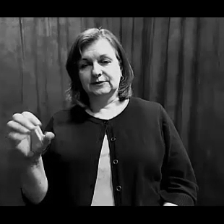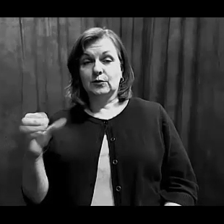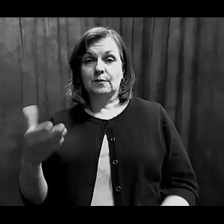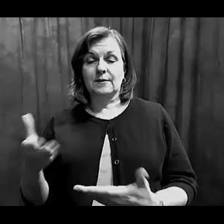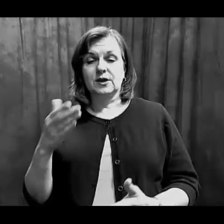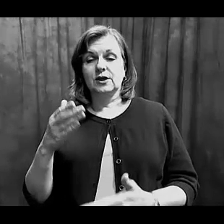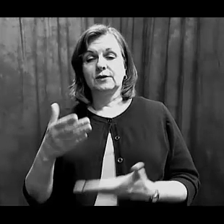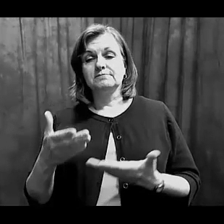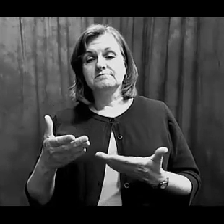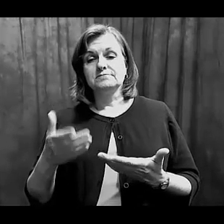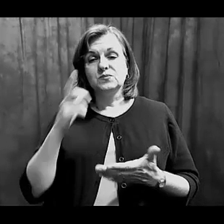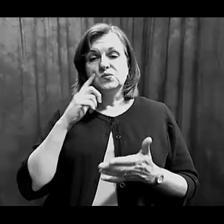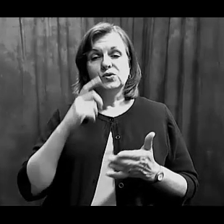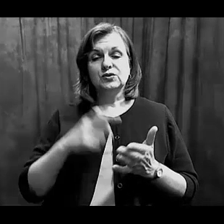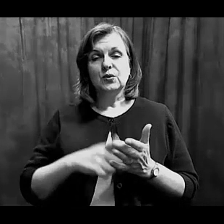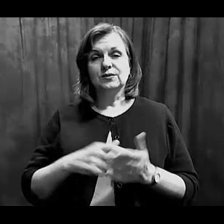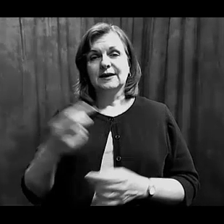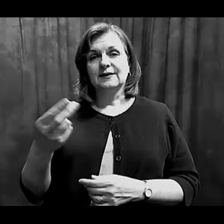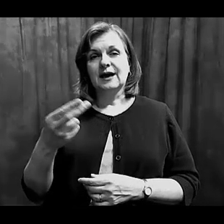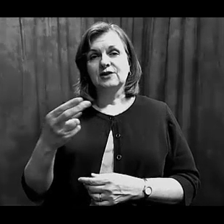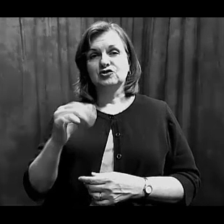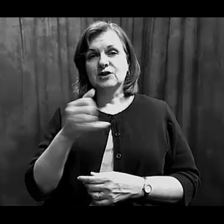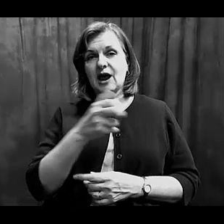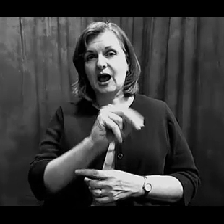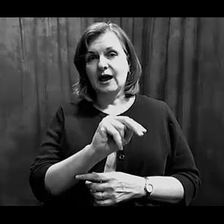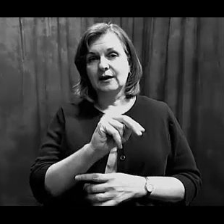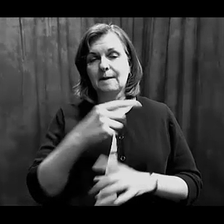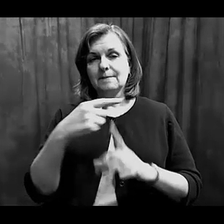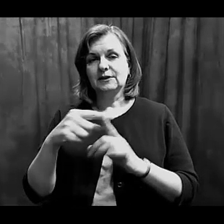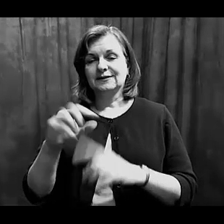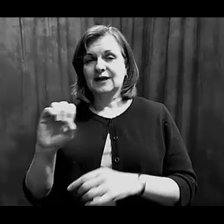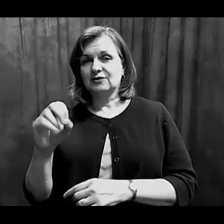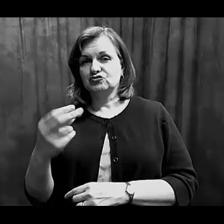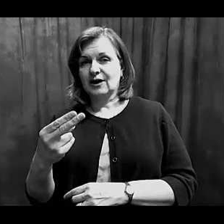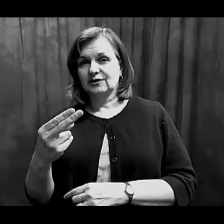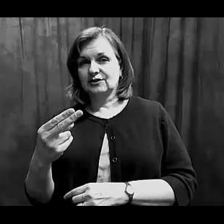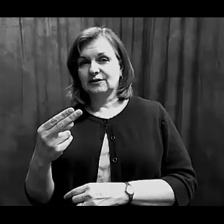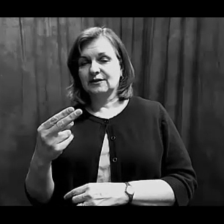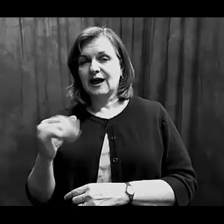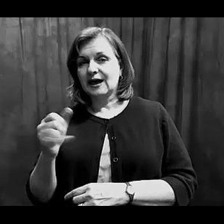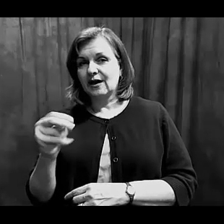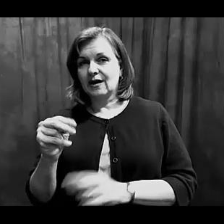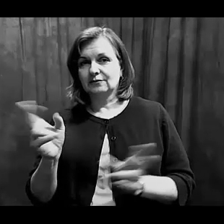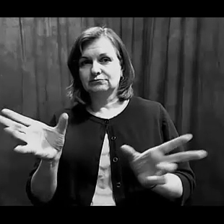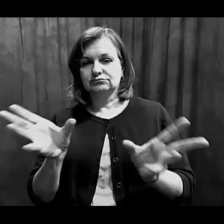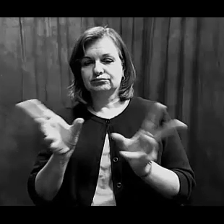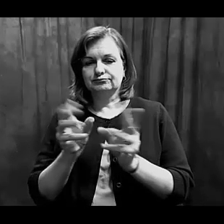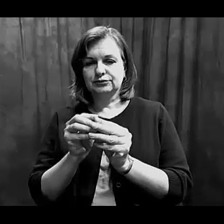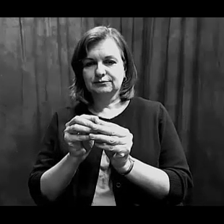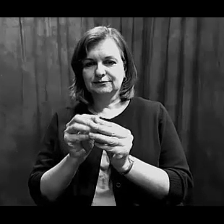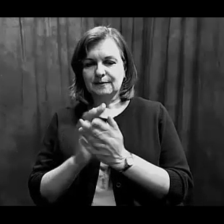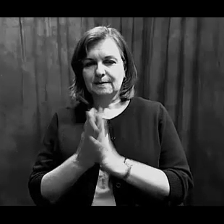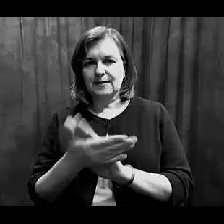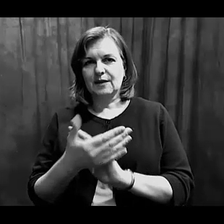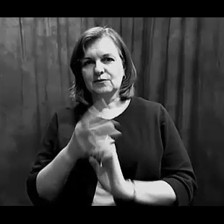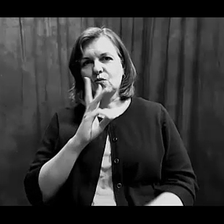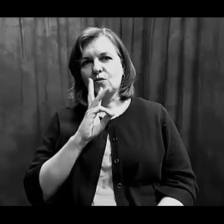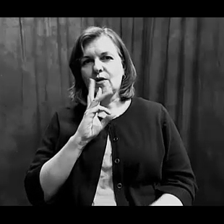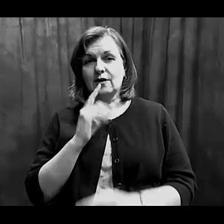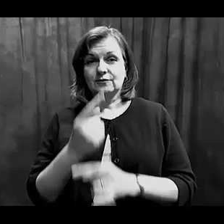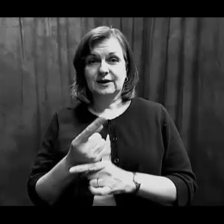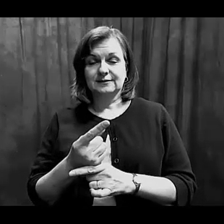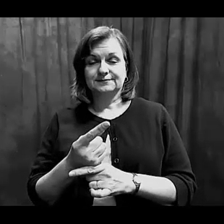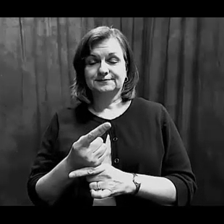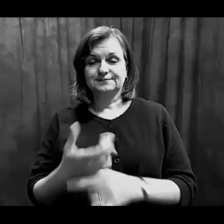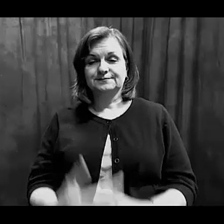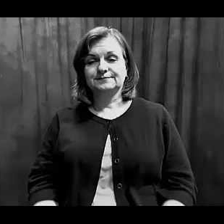so it probably stands out to you that a hydrogen ion plus a hydroxide ion would give you